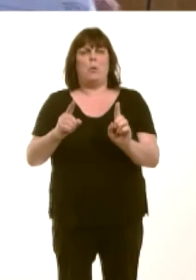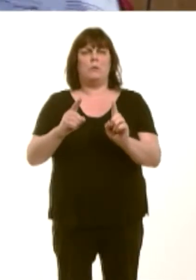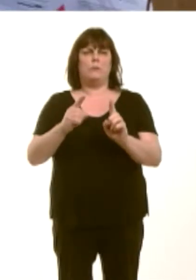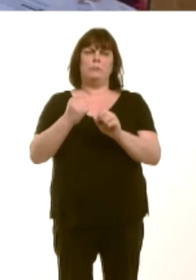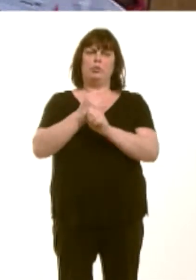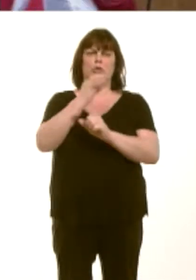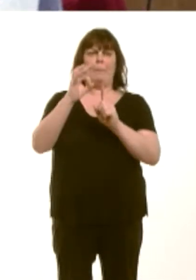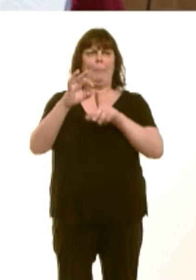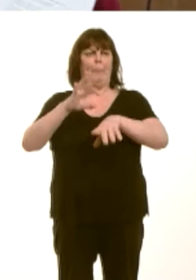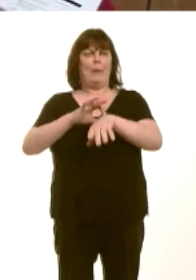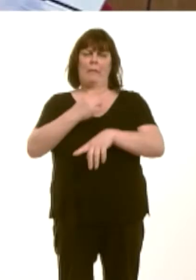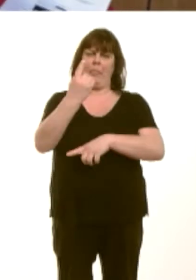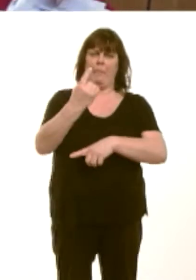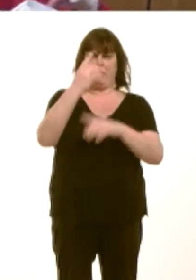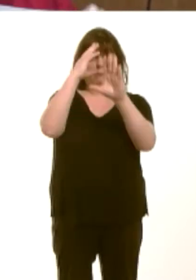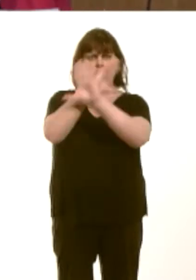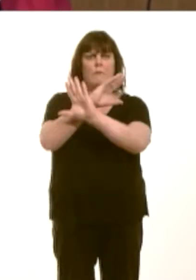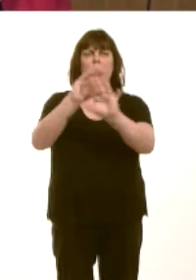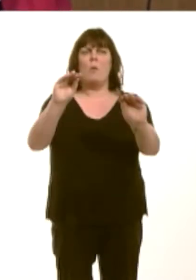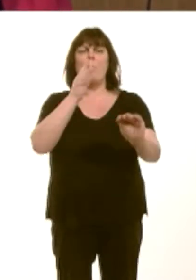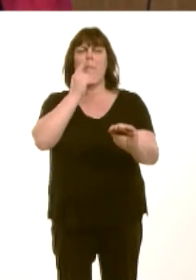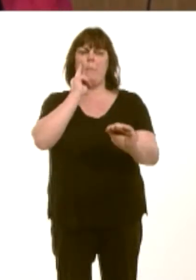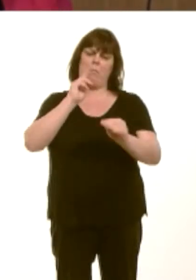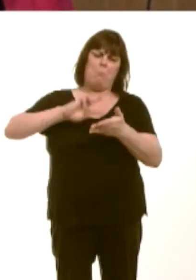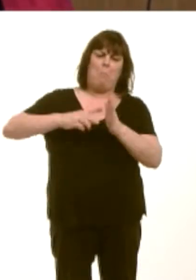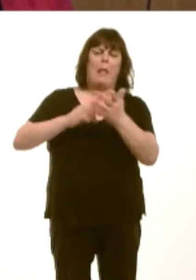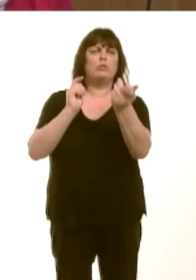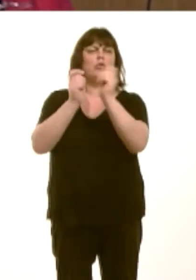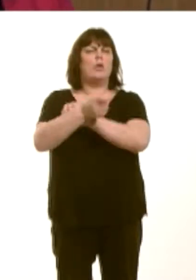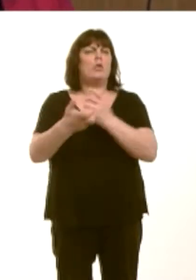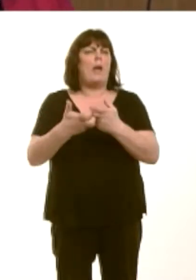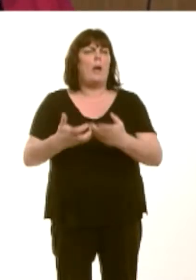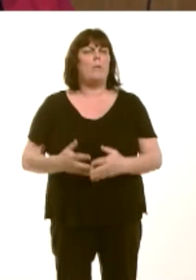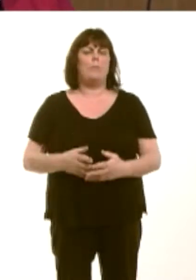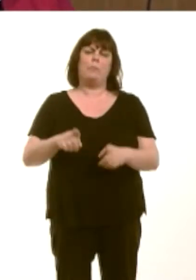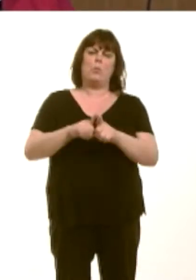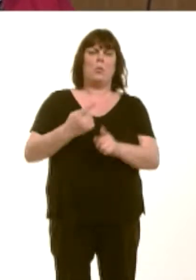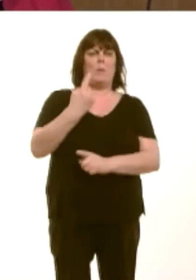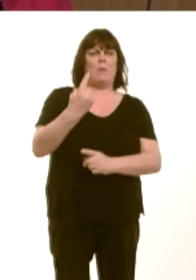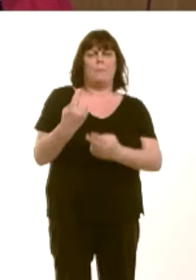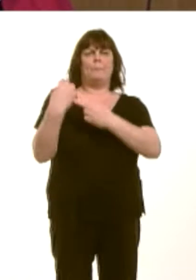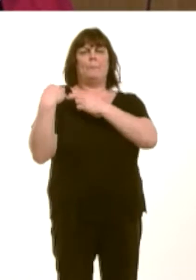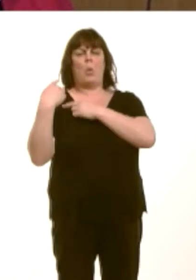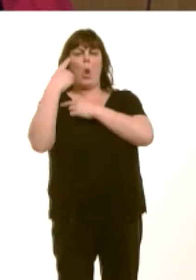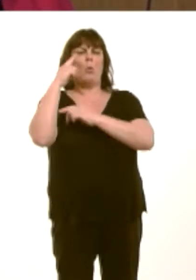provide sufficient notice of their intentions, and look for ways to preserve services in our communities.